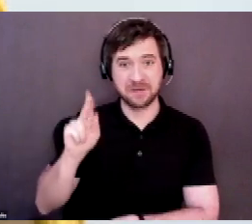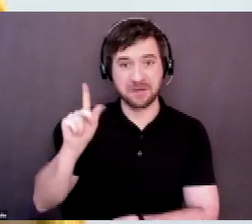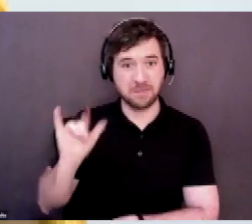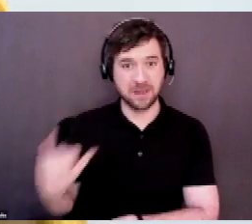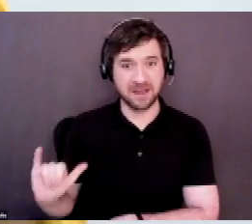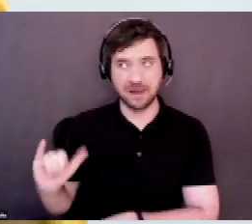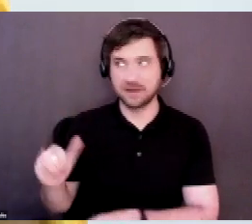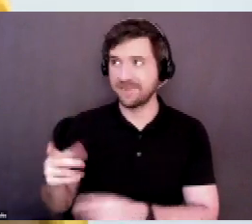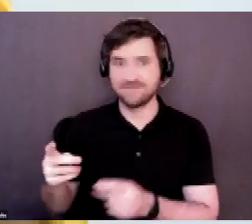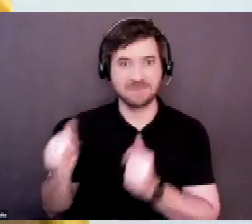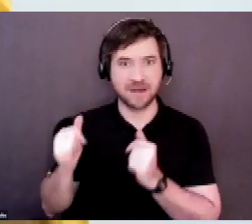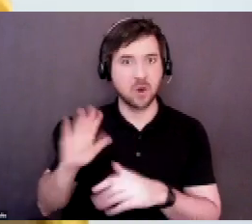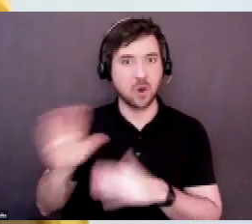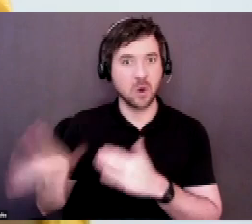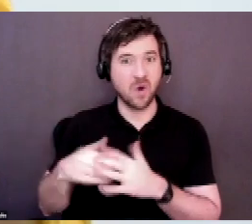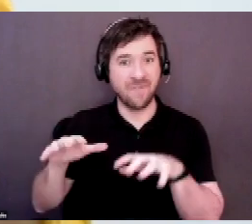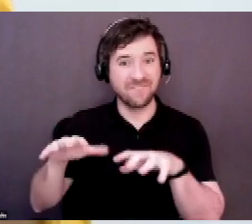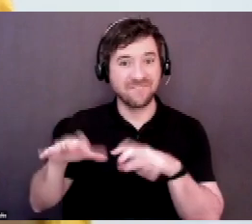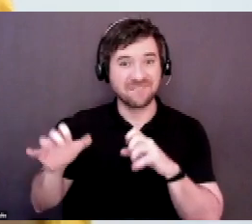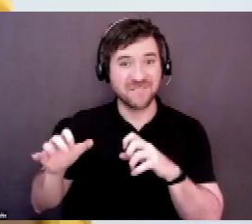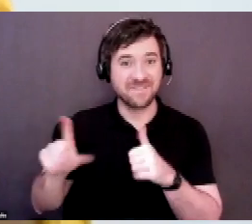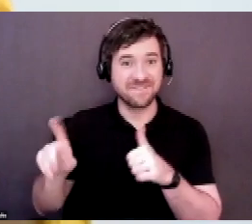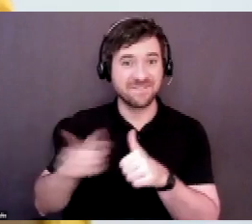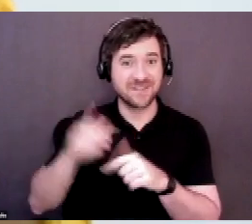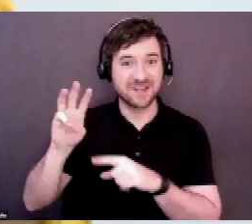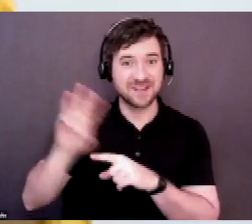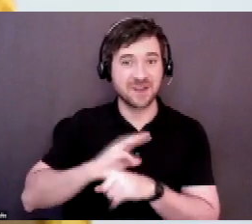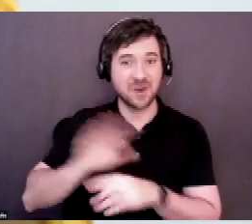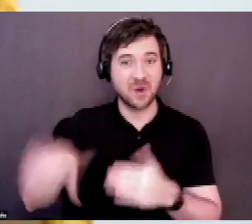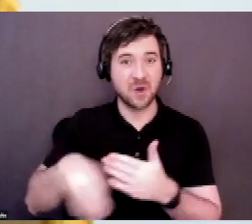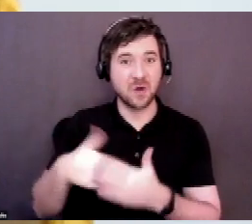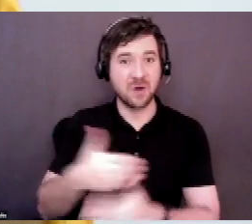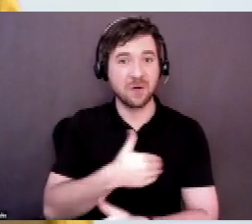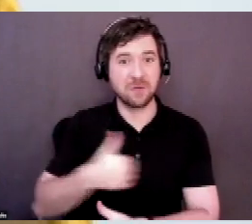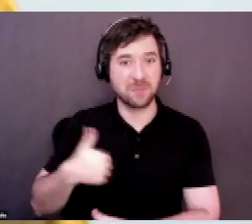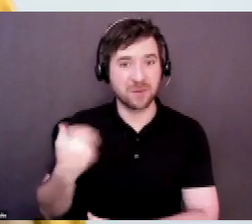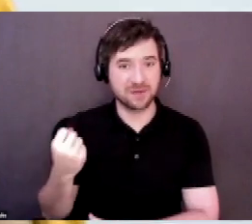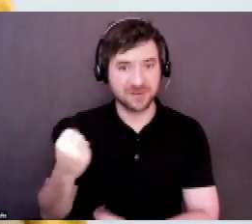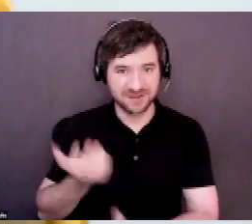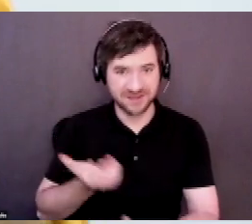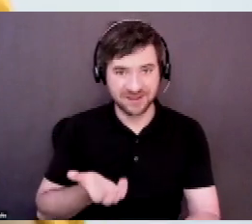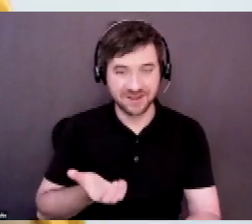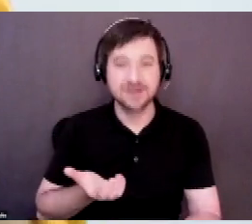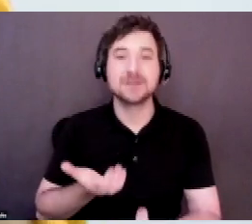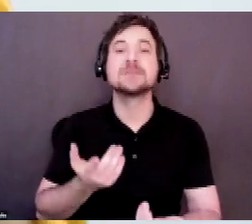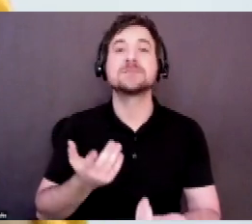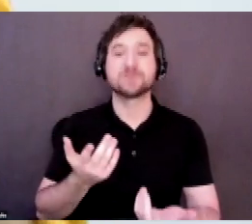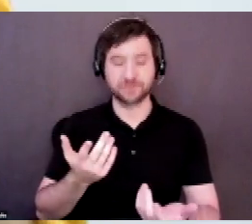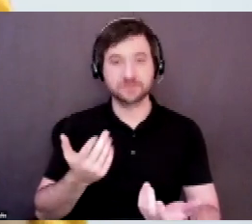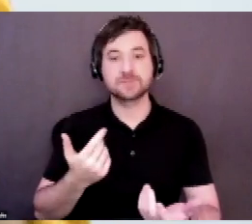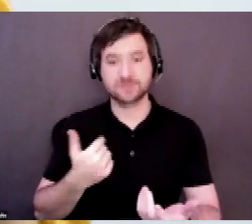the first six months was all breast milk. So I wanted to get to a place that I was adjusting getting back to work.